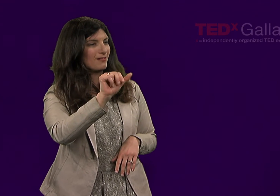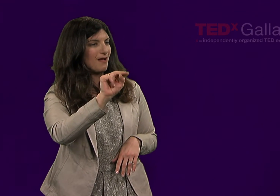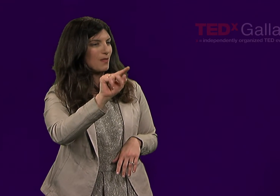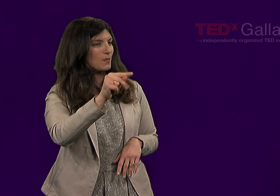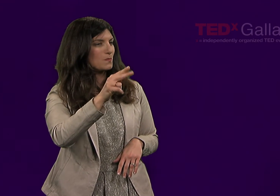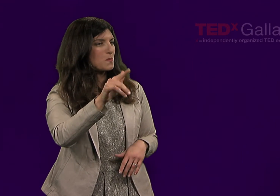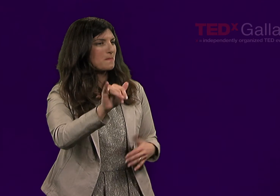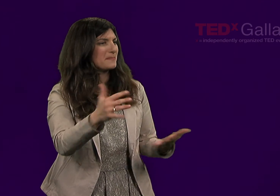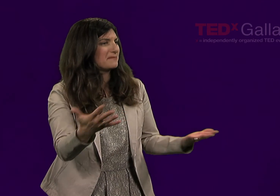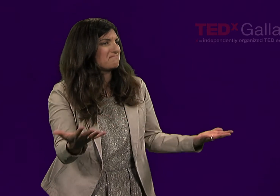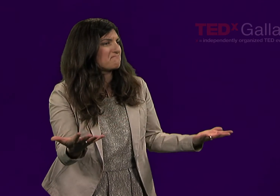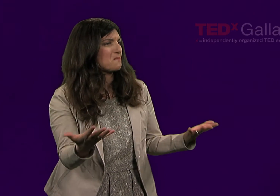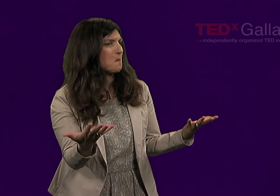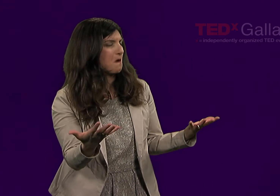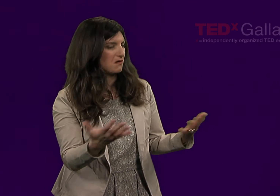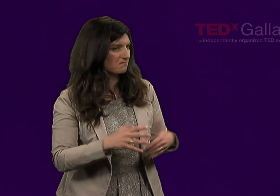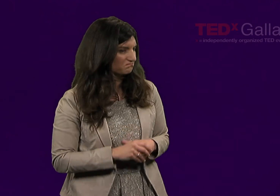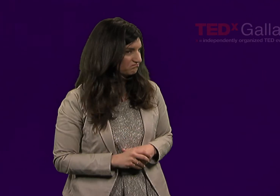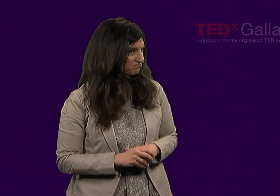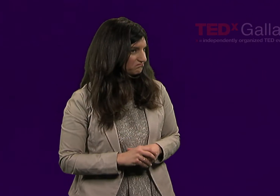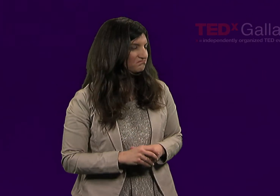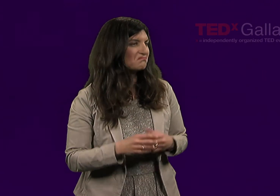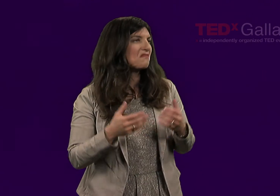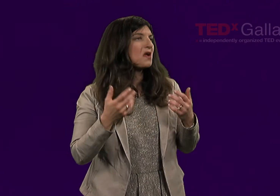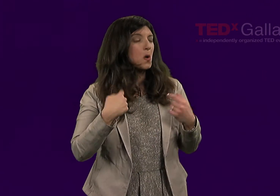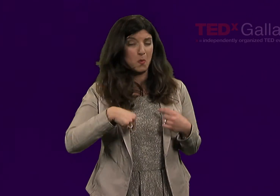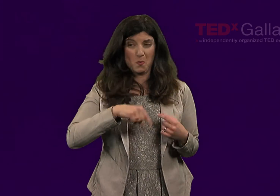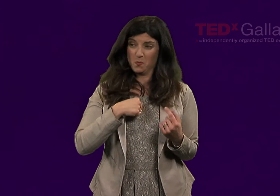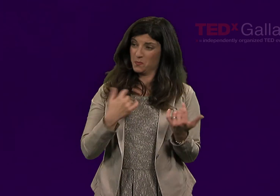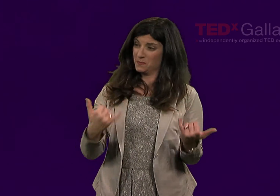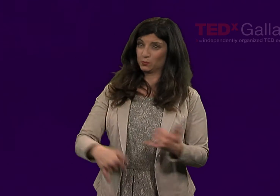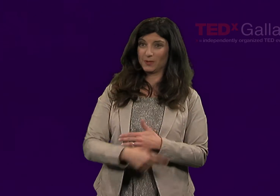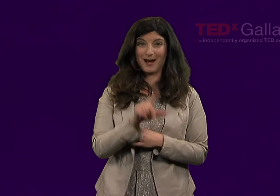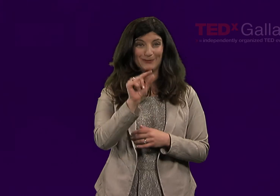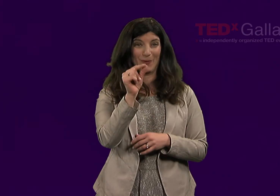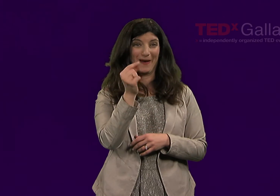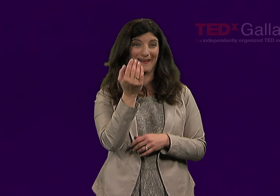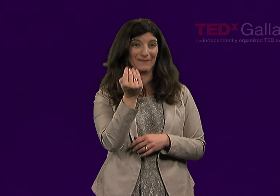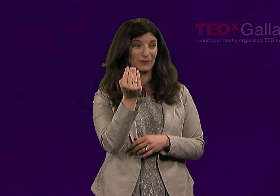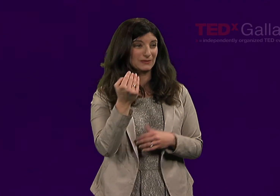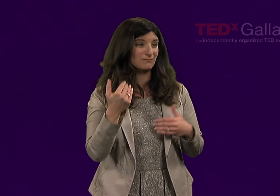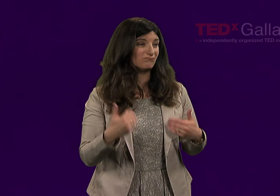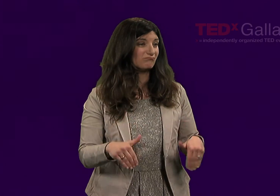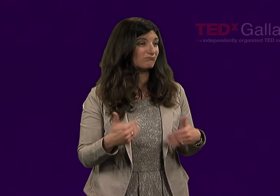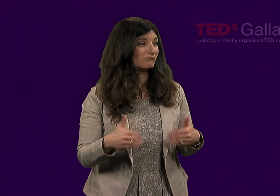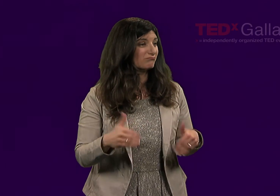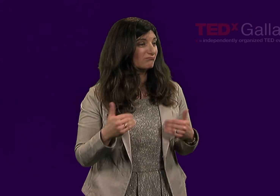What's the culture of giving in our community? You know, today, in 2014,